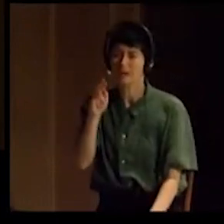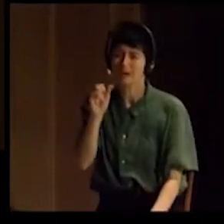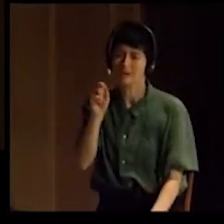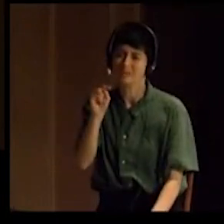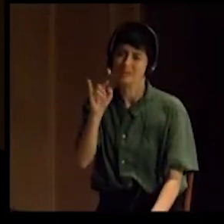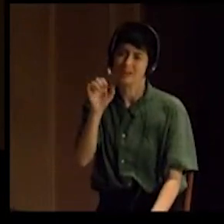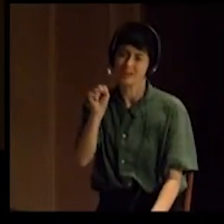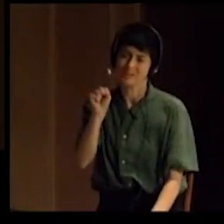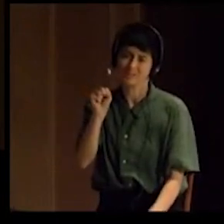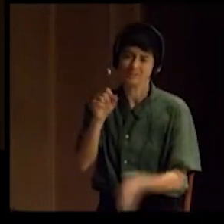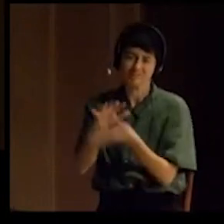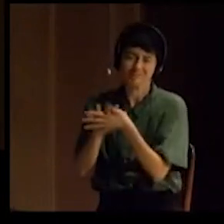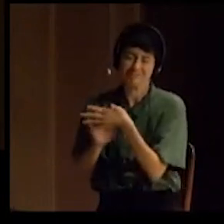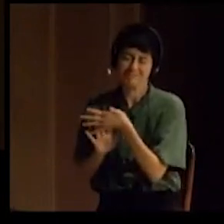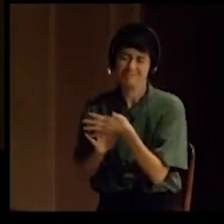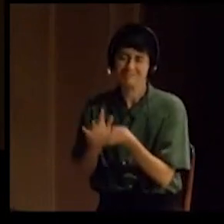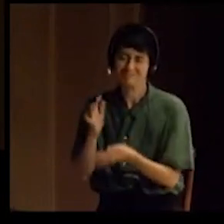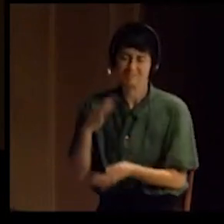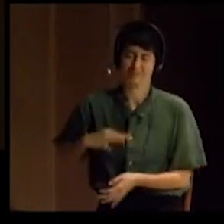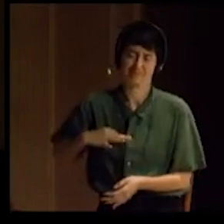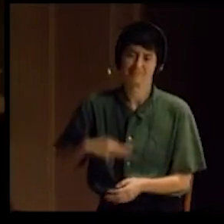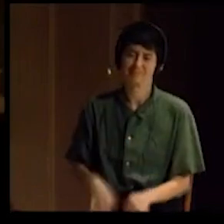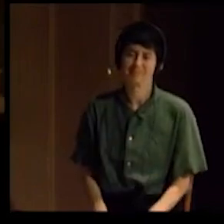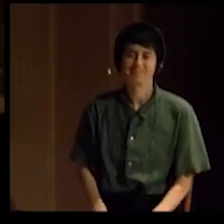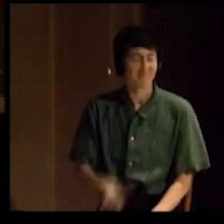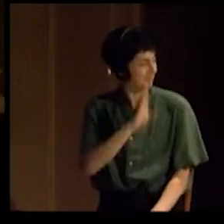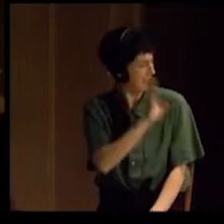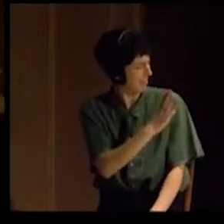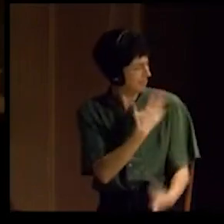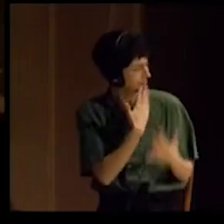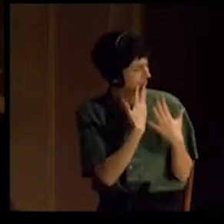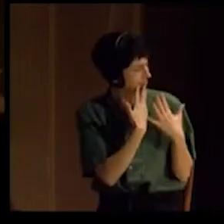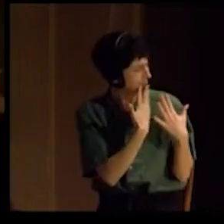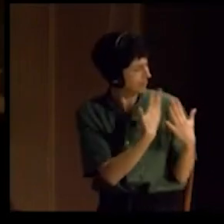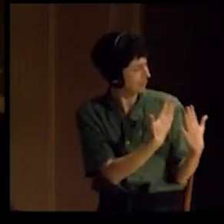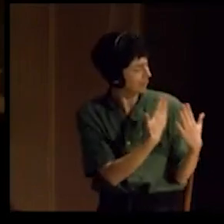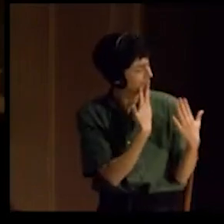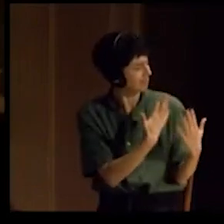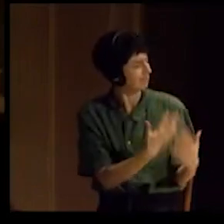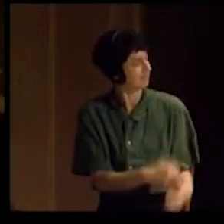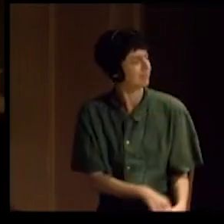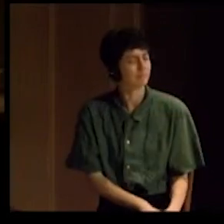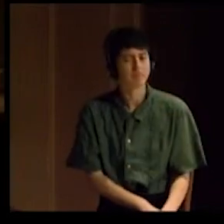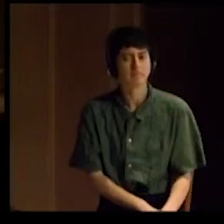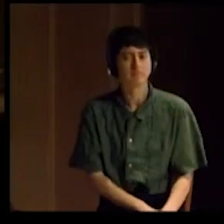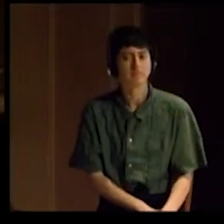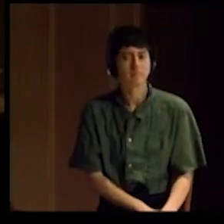Hi Sahas. Thanks very much. - Hi. [Audience Member] Is there any degradation in color